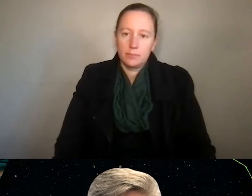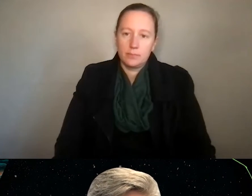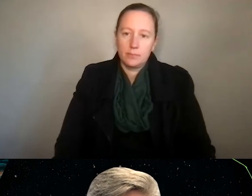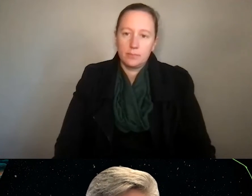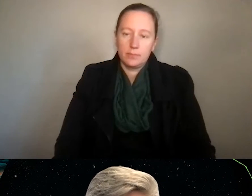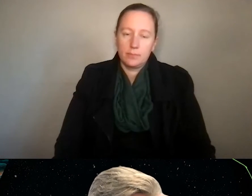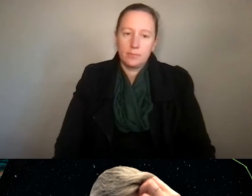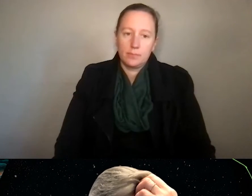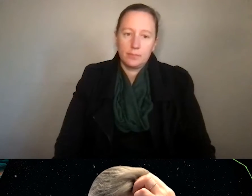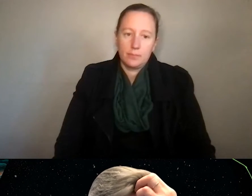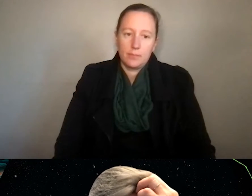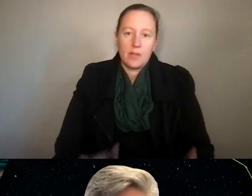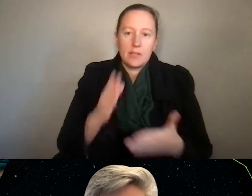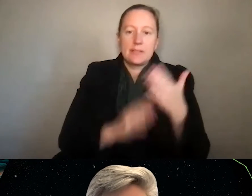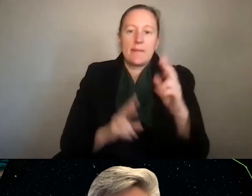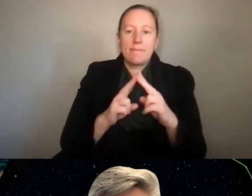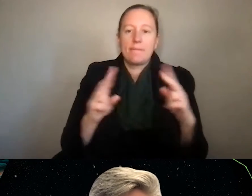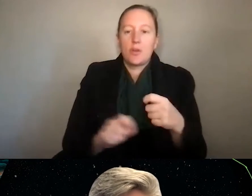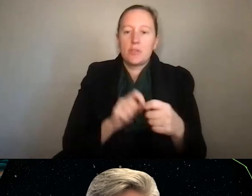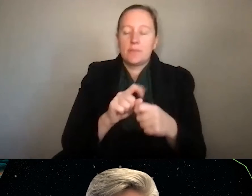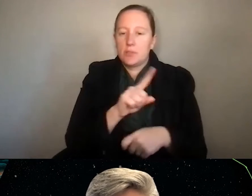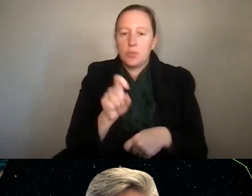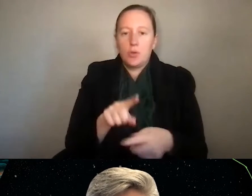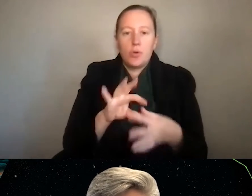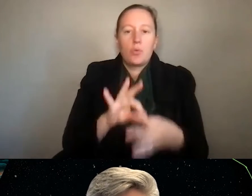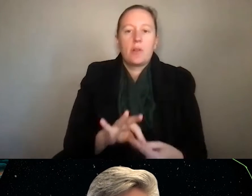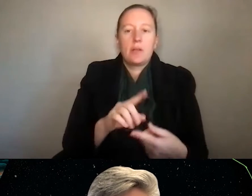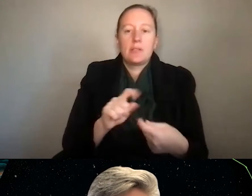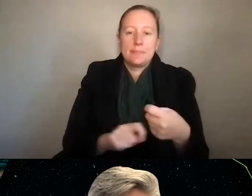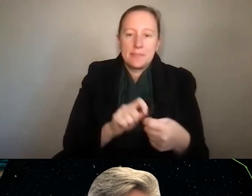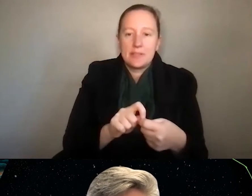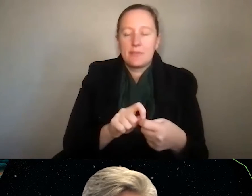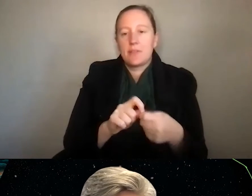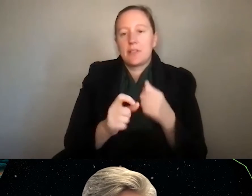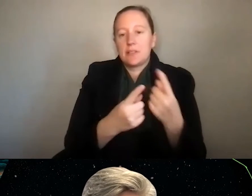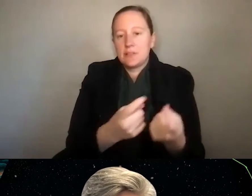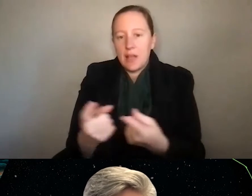very specific questions about specific solicitations.